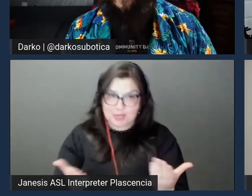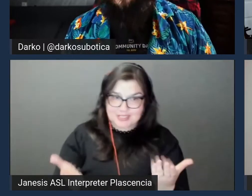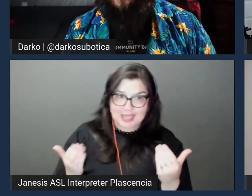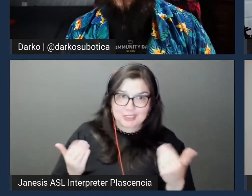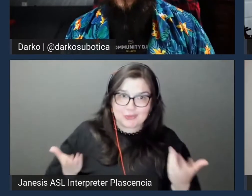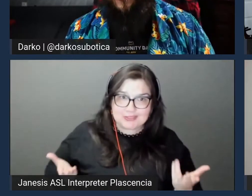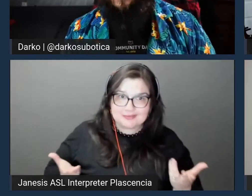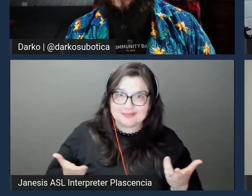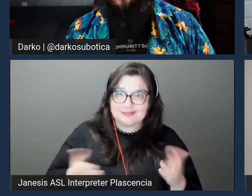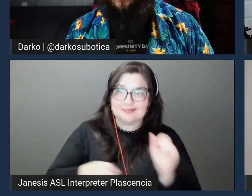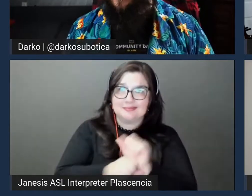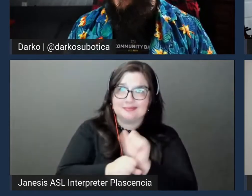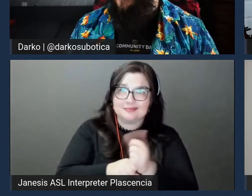I want my border crossing numbers.